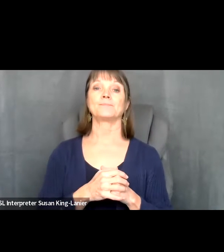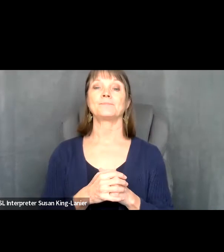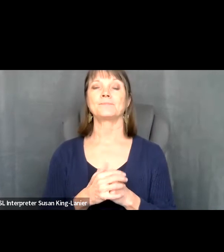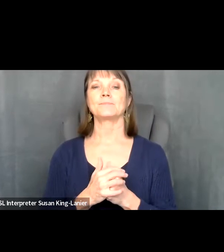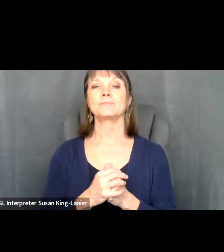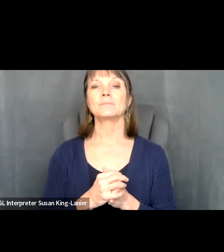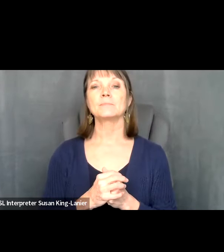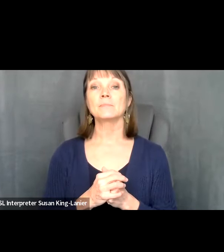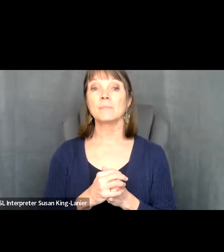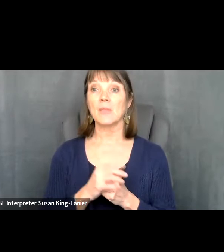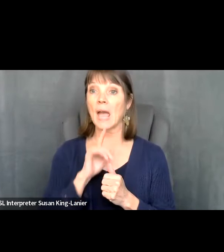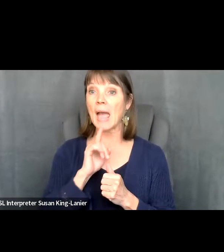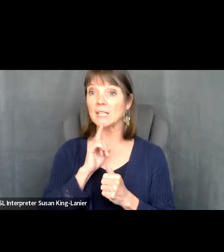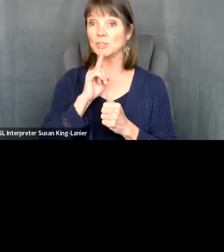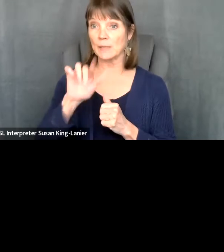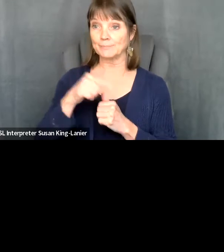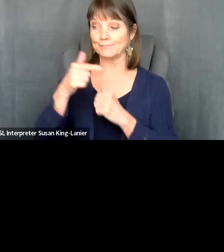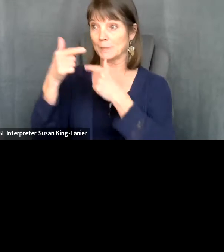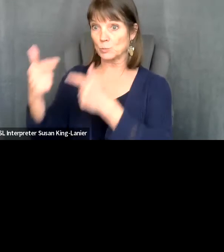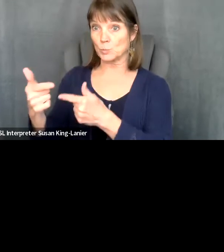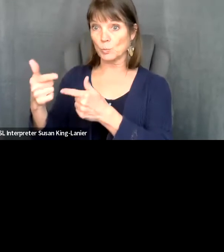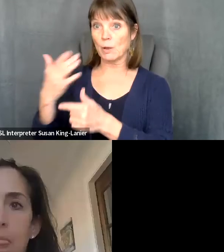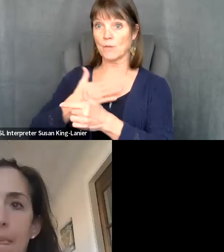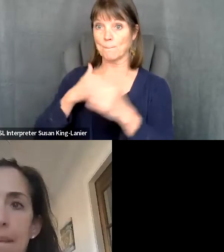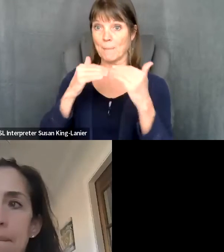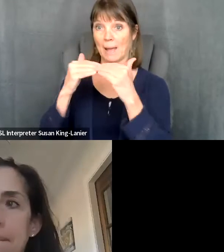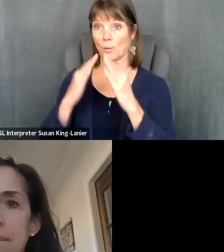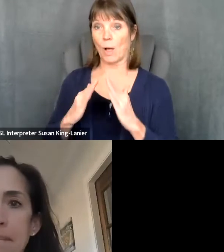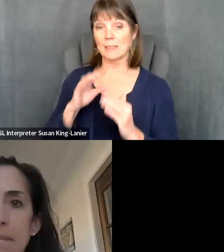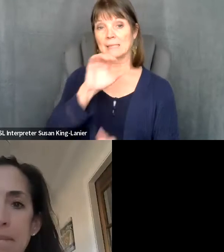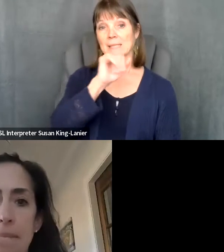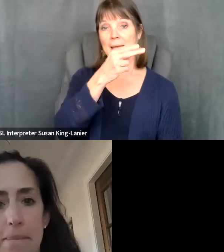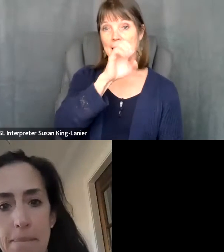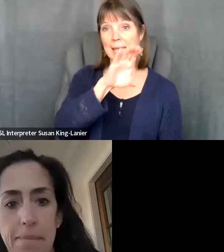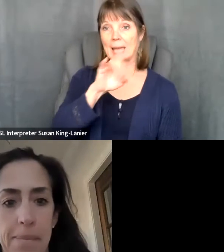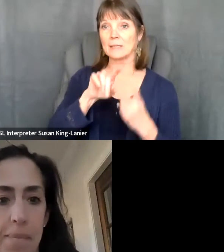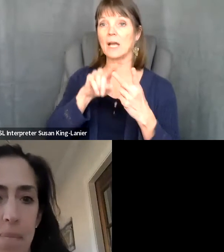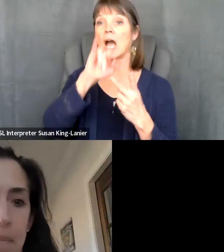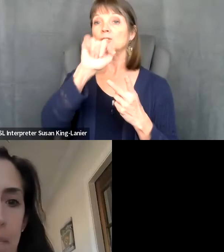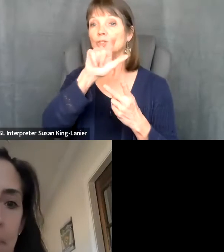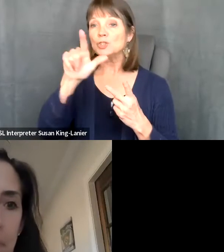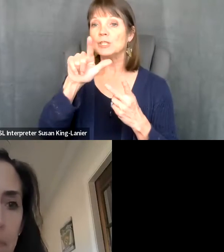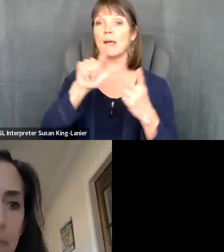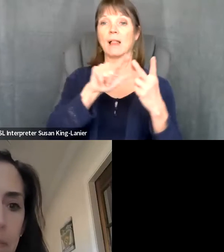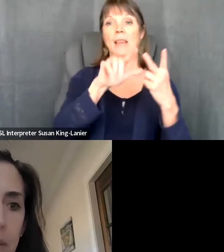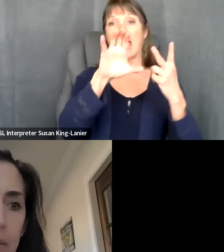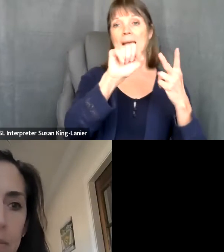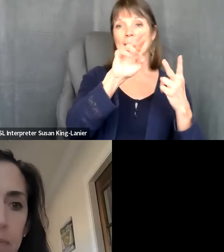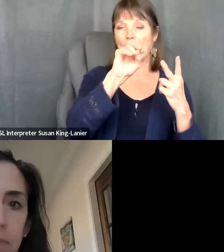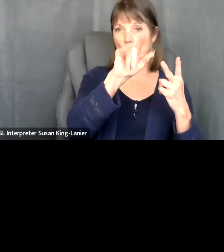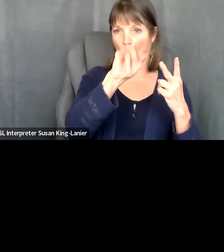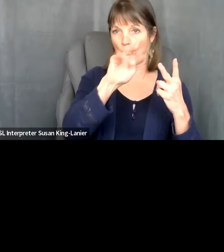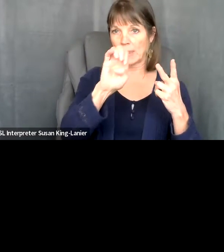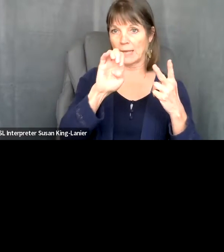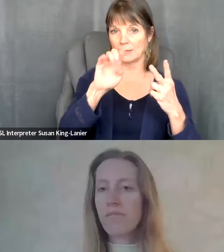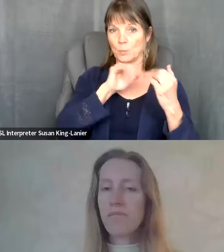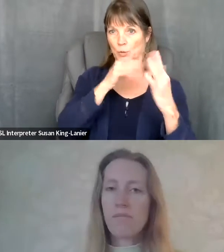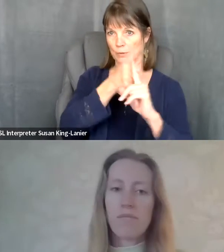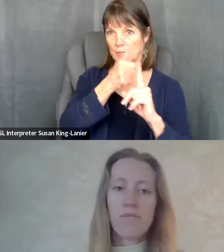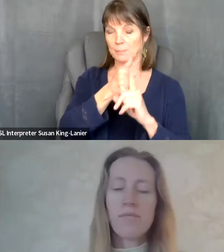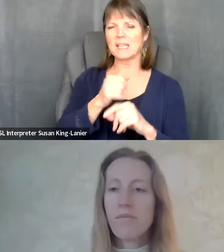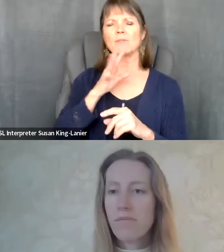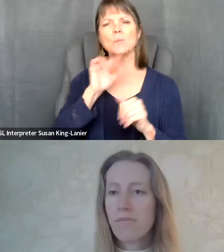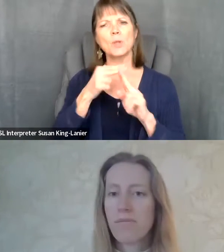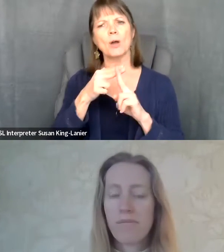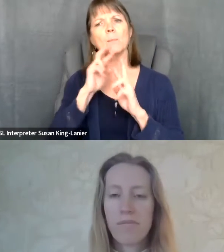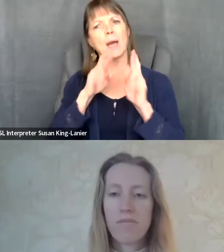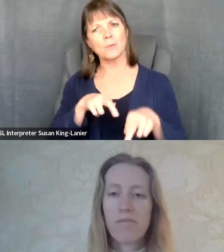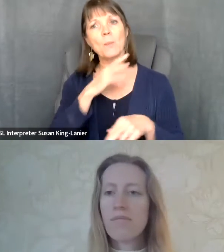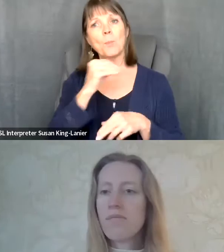Kelly Crosbie: I'm actually going to turn things over to my colleagues at A. Jill and Caroline. They'll introduce themselves. Now also talk about the report and the recommendations. But remember, this is pretty high level.